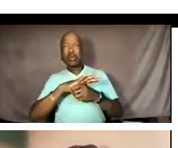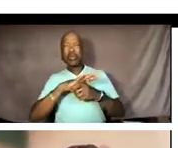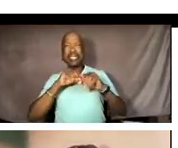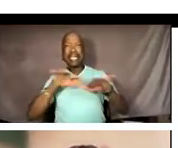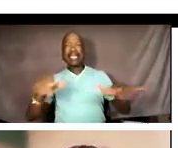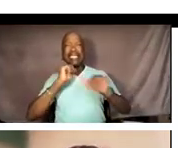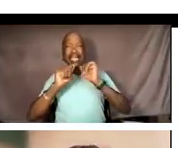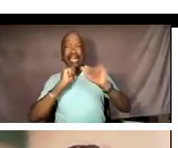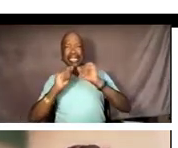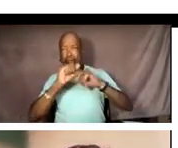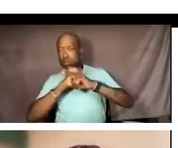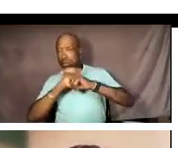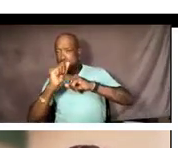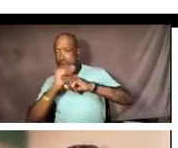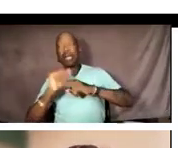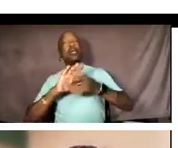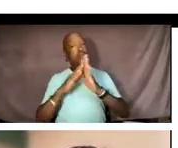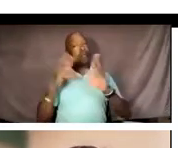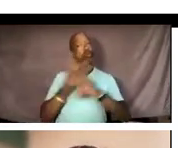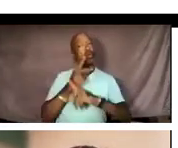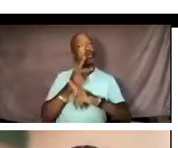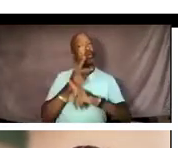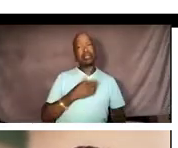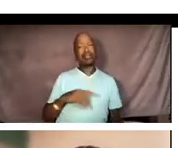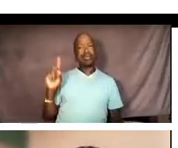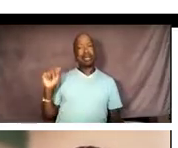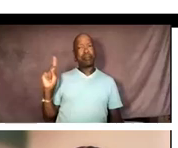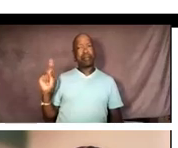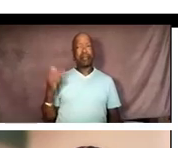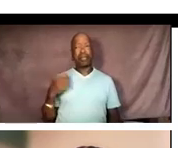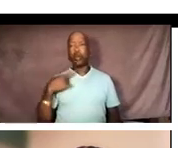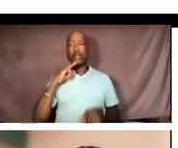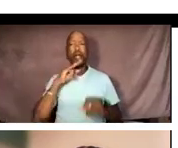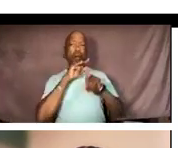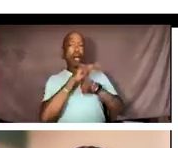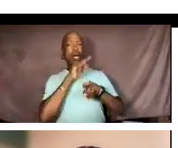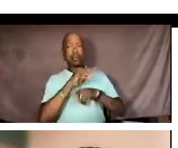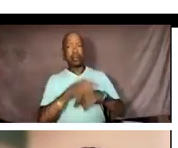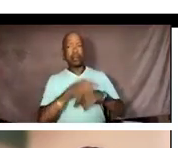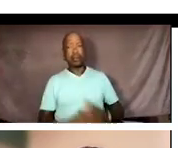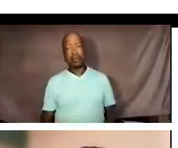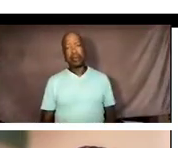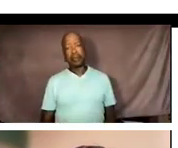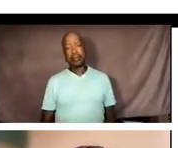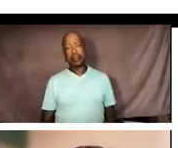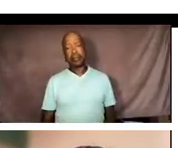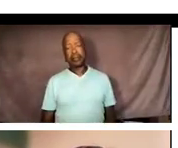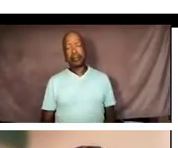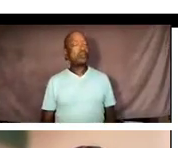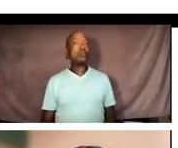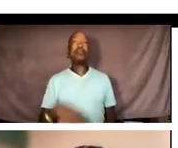us and we were pathologized and mocked and it's it's just been really frustrating and I'm hoping